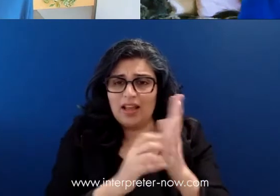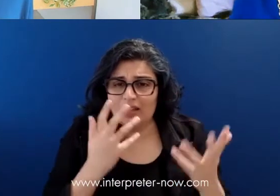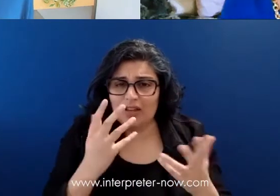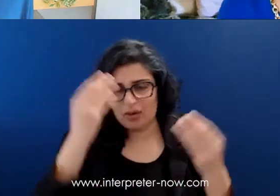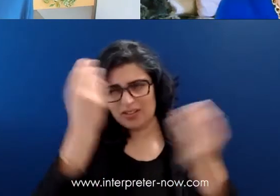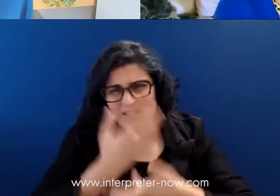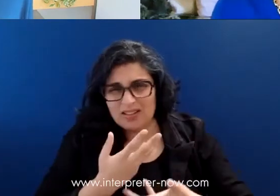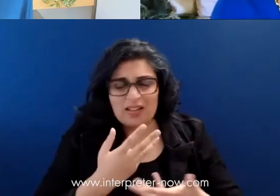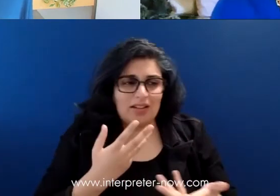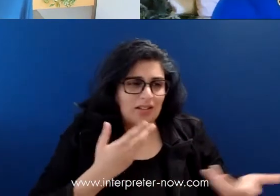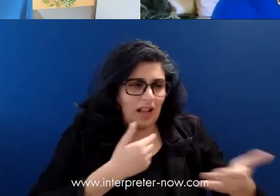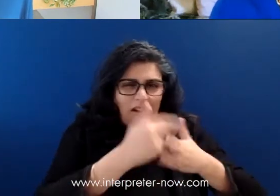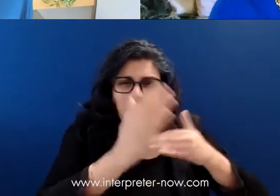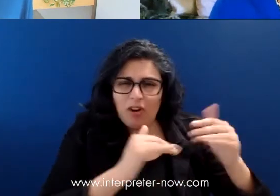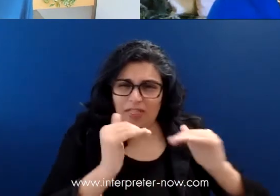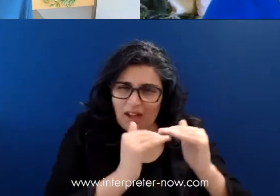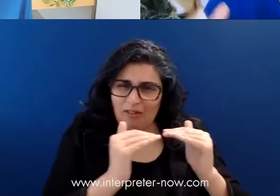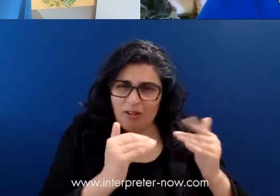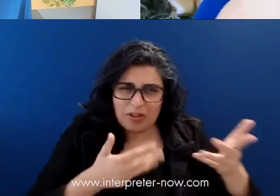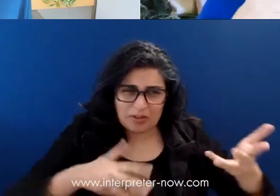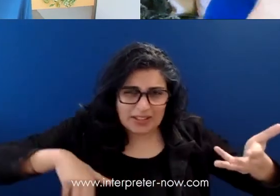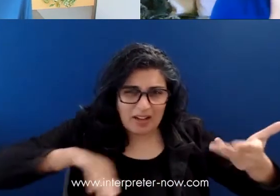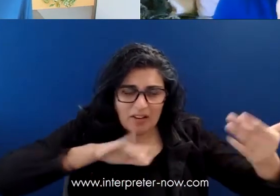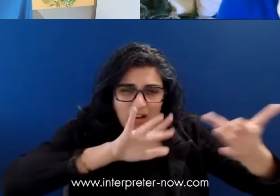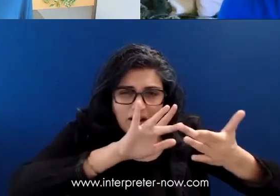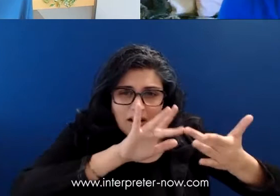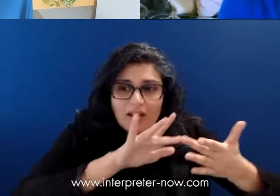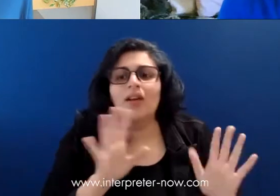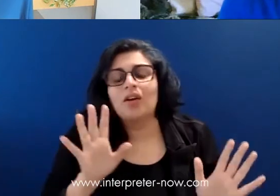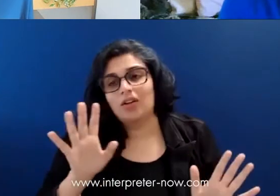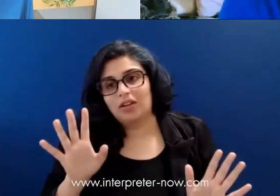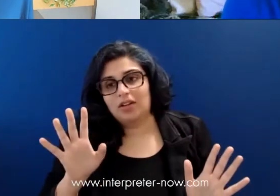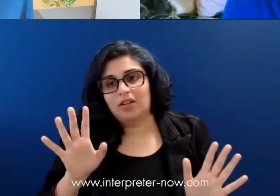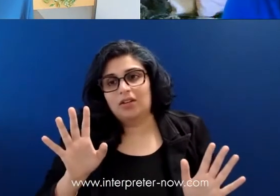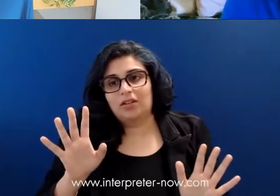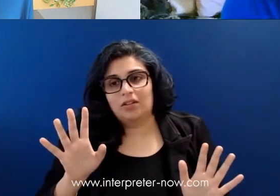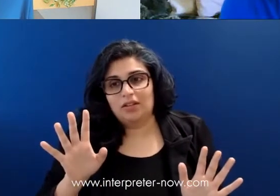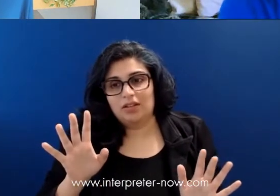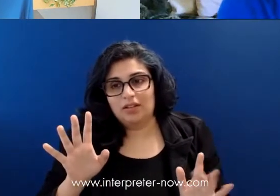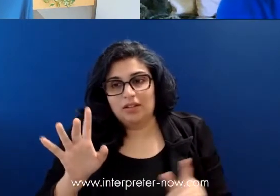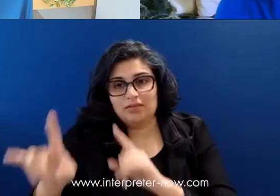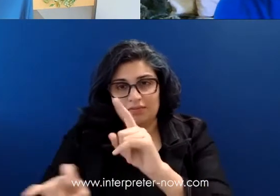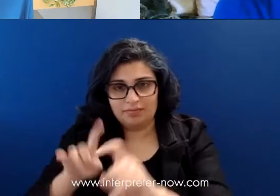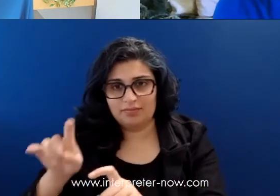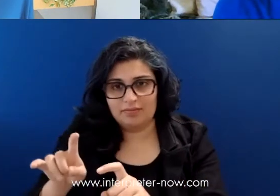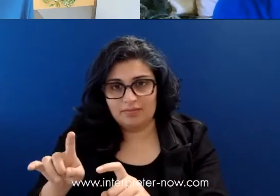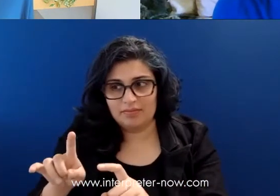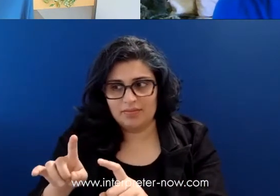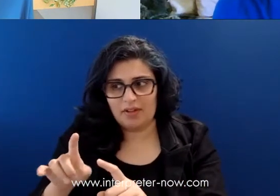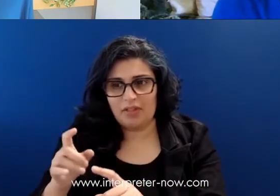comfort with me reaching out to them? Now, I asked that of the person that I had the closest rapport with because I know that